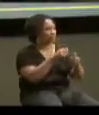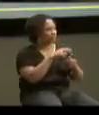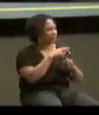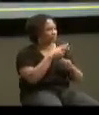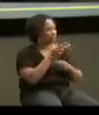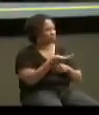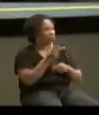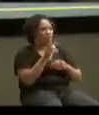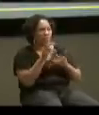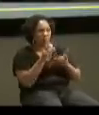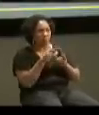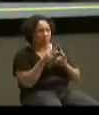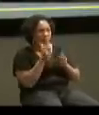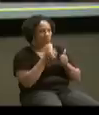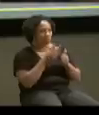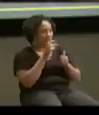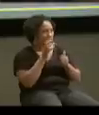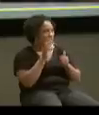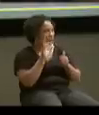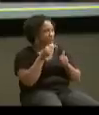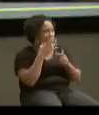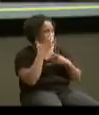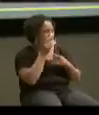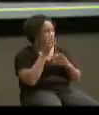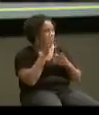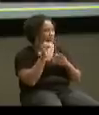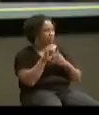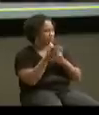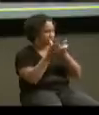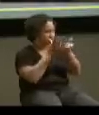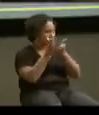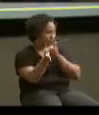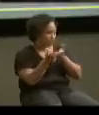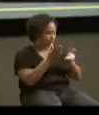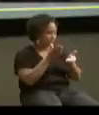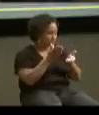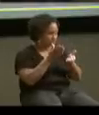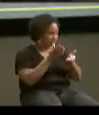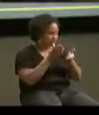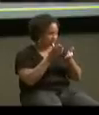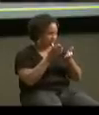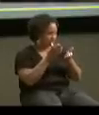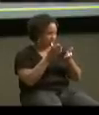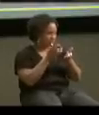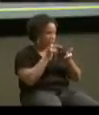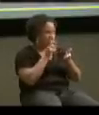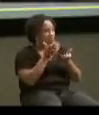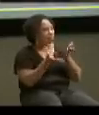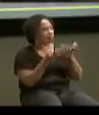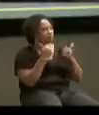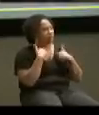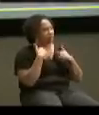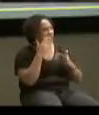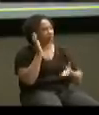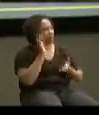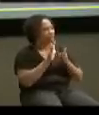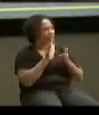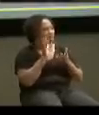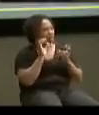ENERGY EFFICIENT PRODUCTS OR ARE YOU INTERESTED IN COMPANIES THAT ARE SERVICE-BASED COMPANIES WHO MAY HAVE LESS OF A FOOTPRINT IN